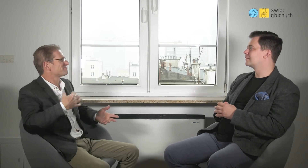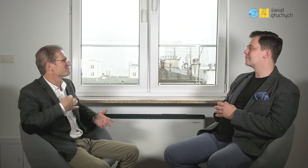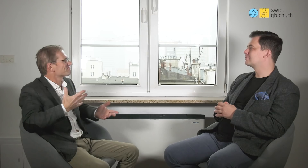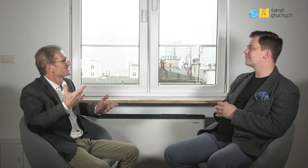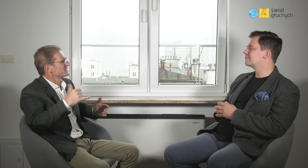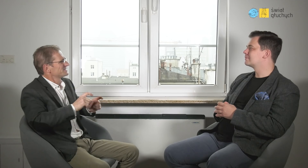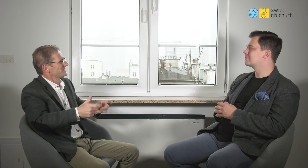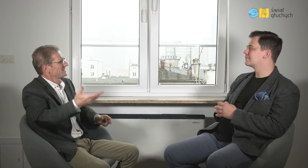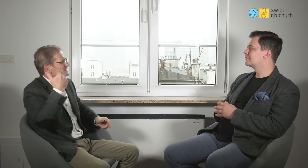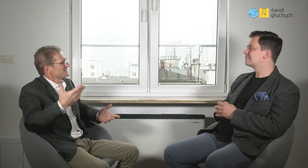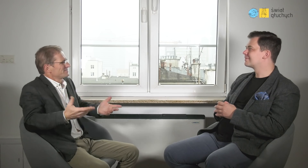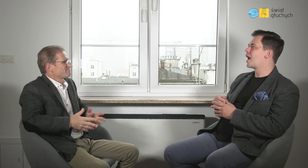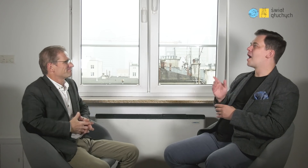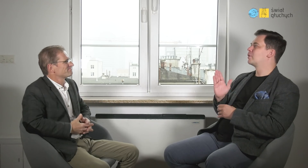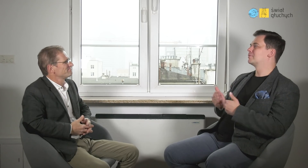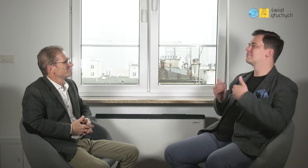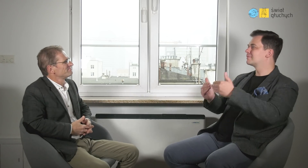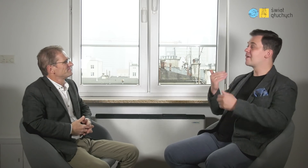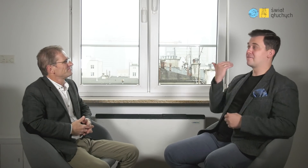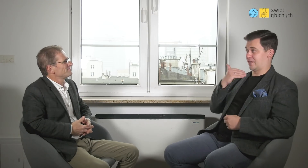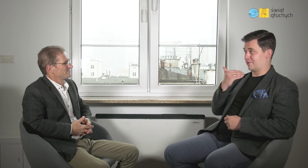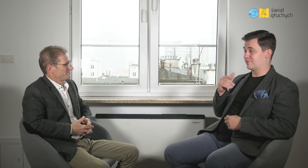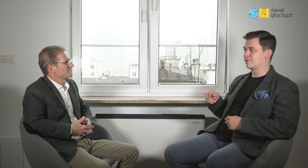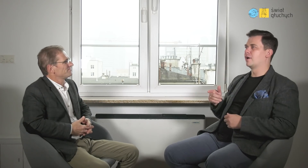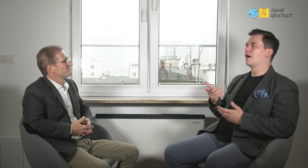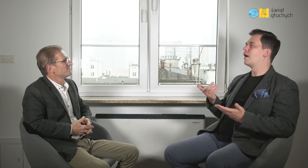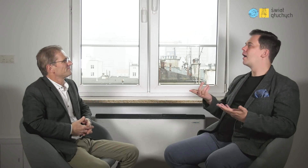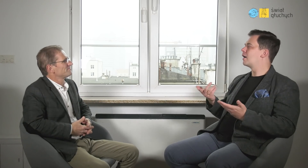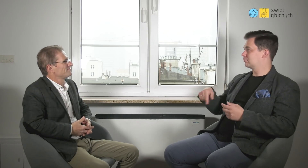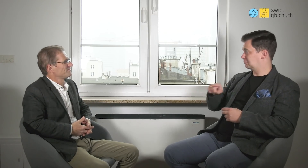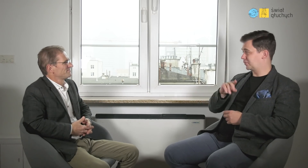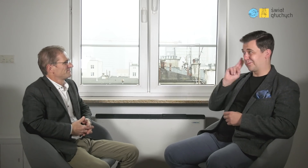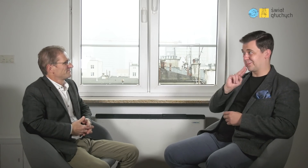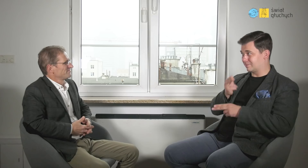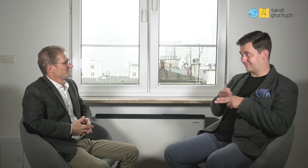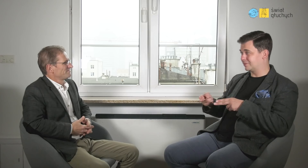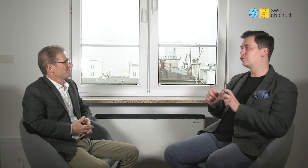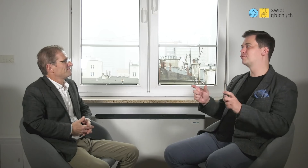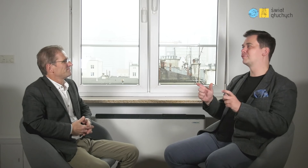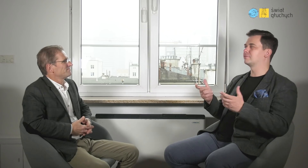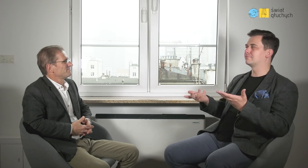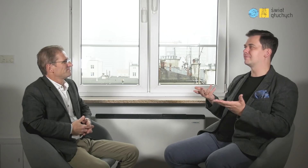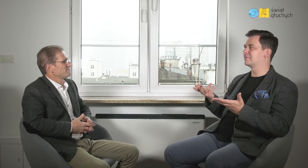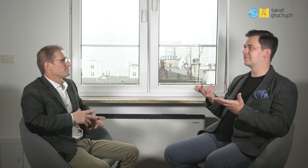But they didn't care. Those used to be the times. When you went to school in Wejherowo, were they deaf themselves?